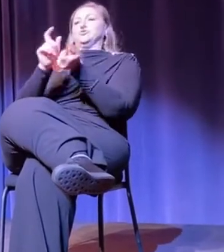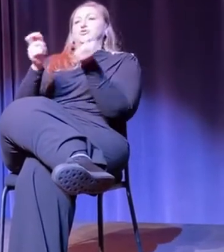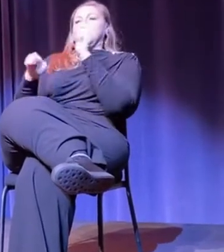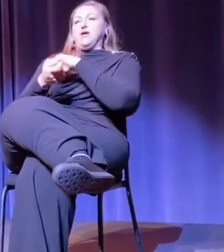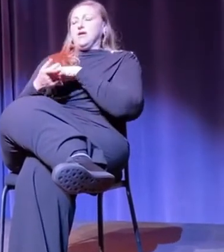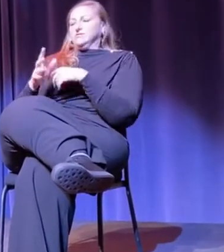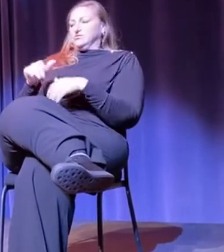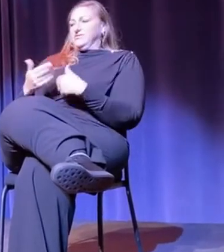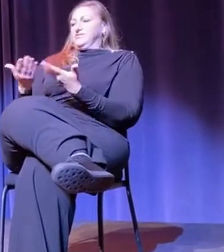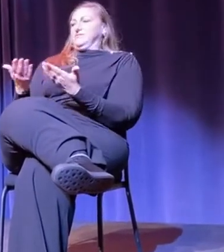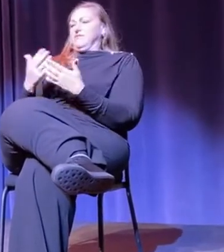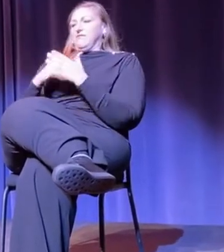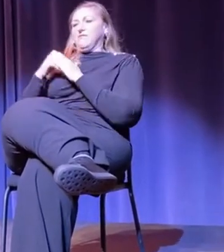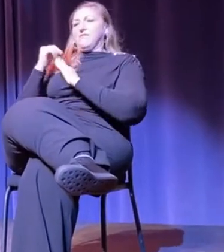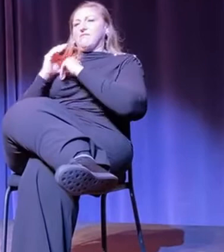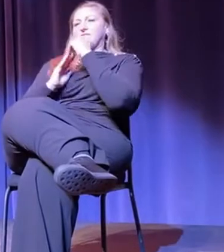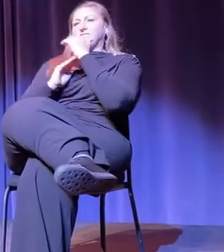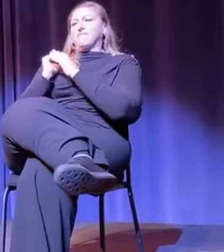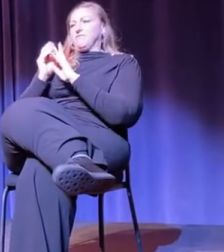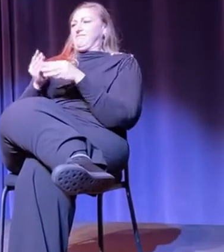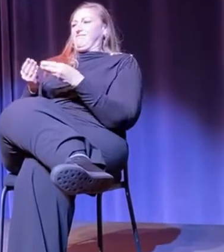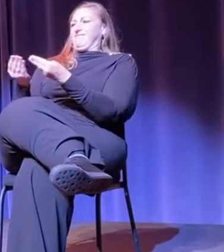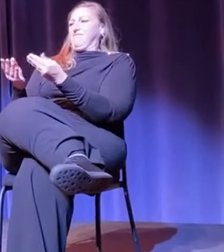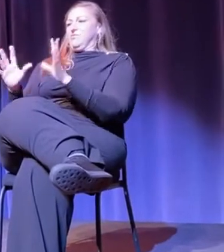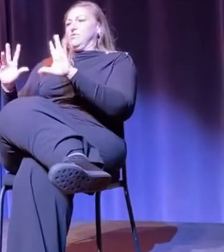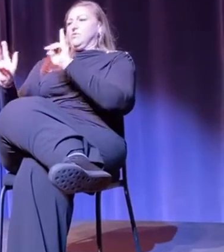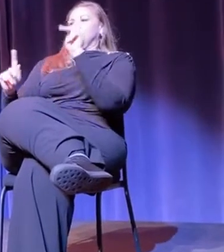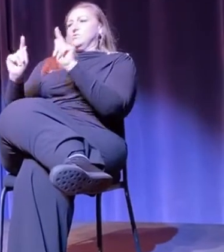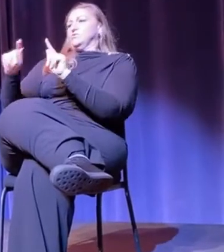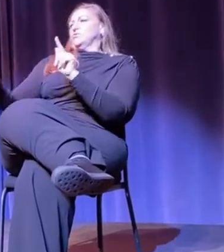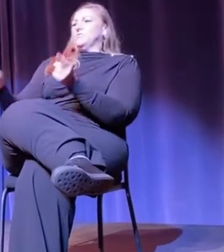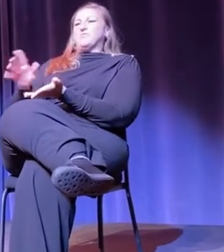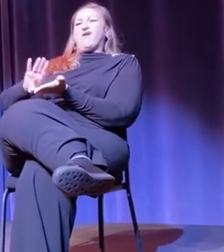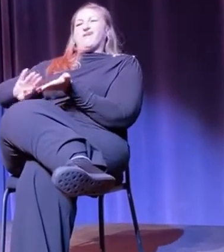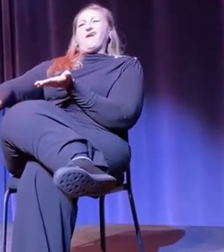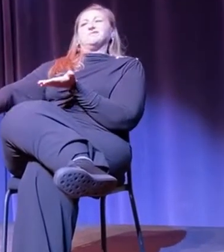who are otherwise cast out from society